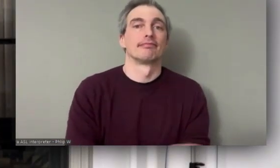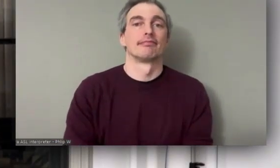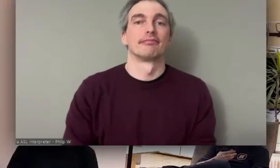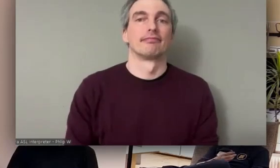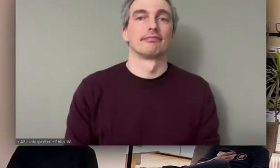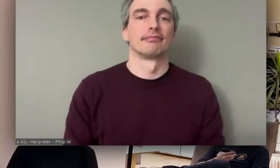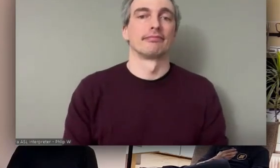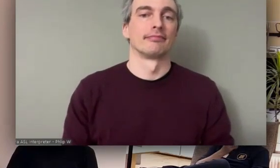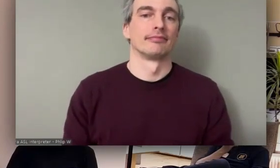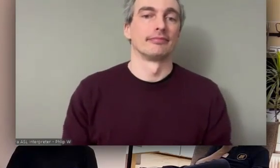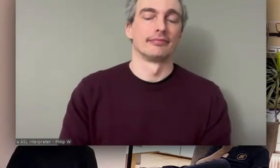Thank you so much.